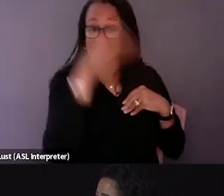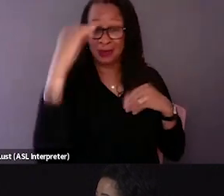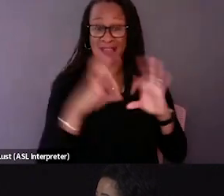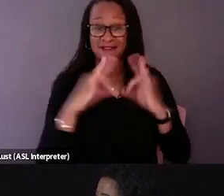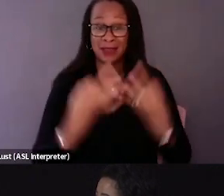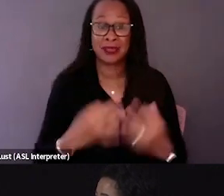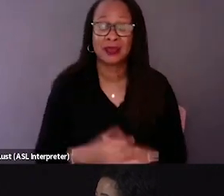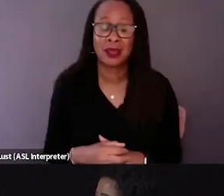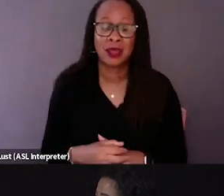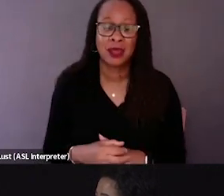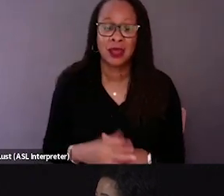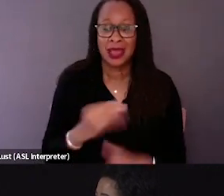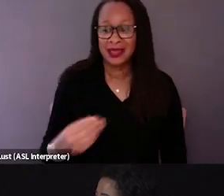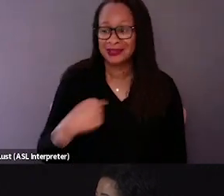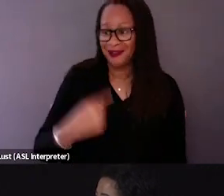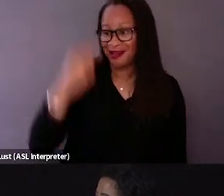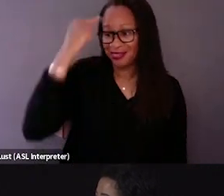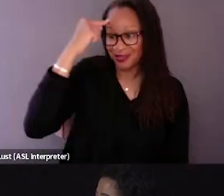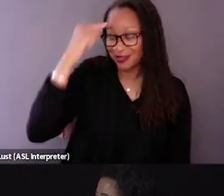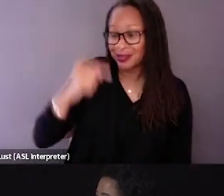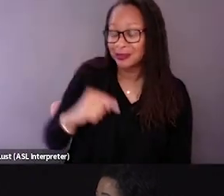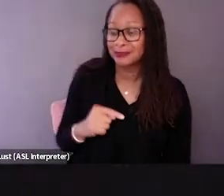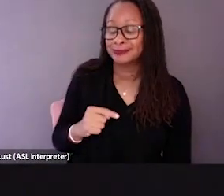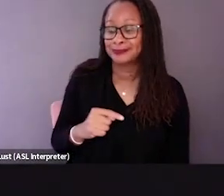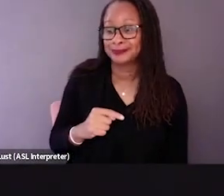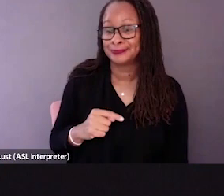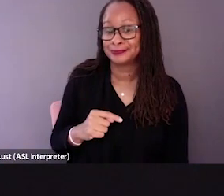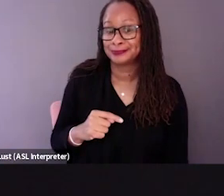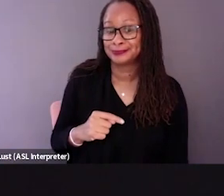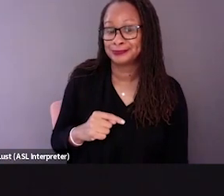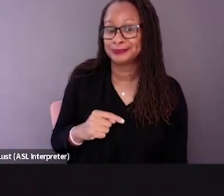And I think what Jason felt was that this is a book